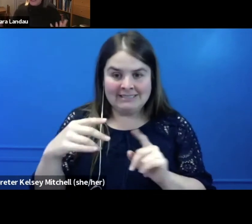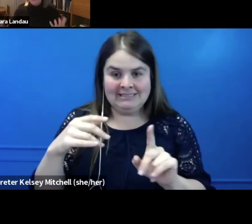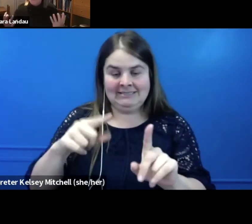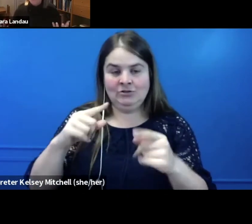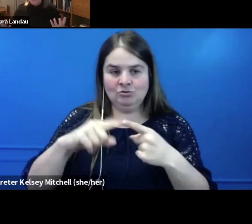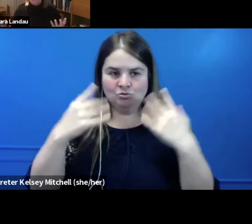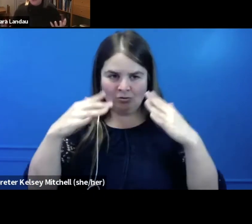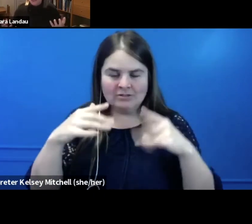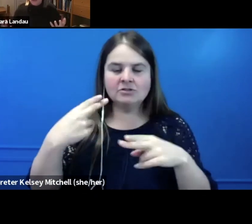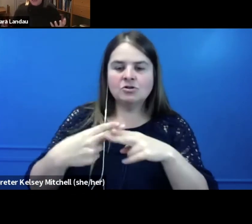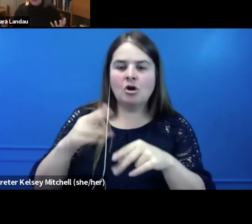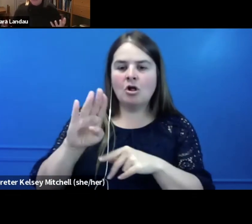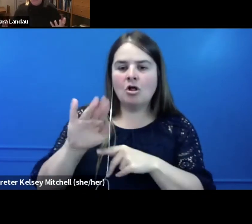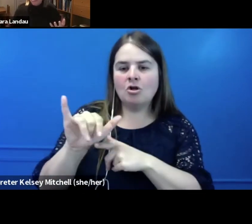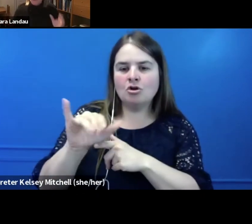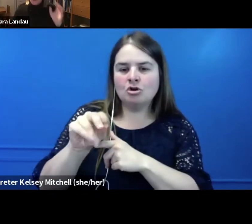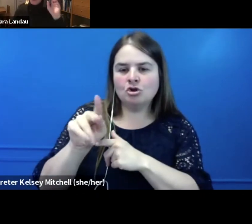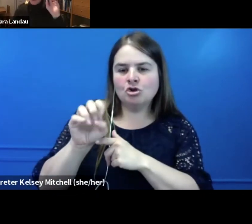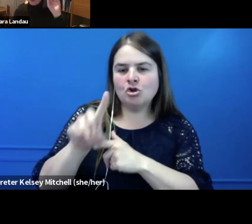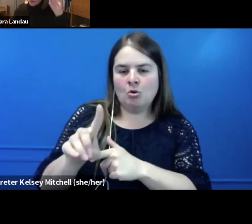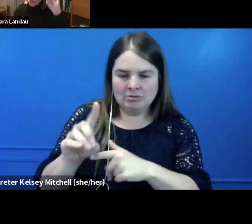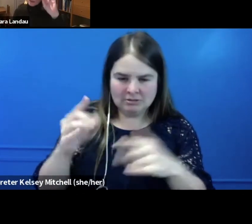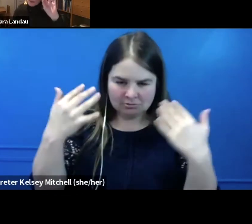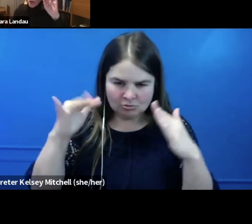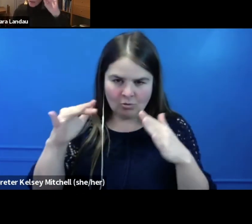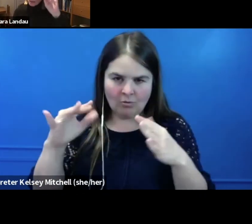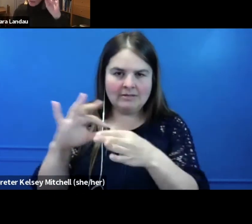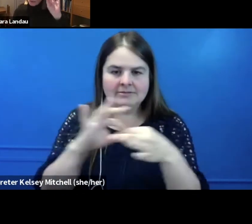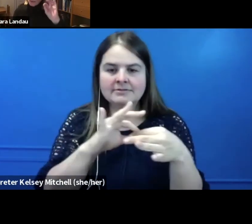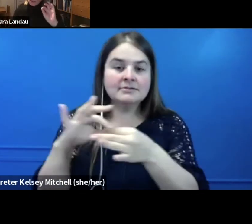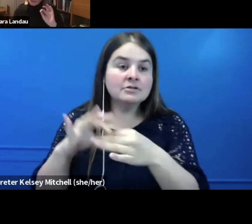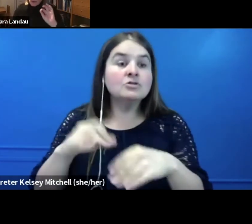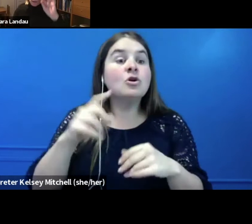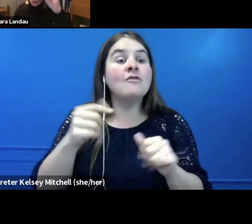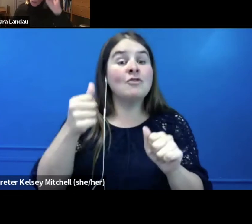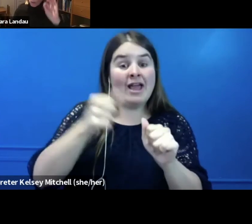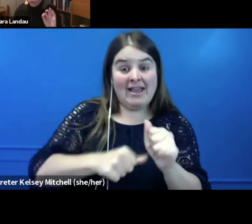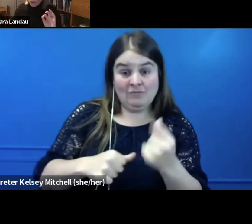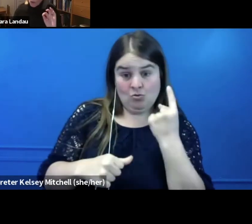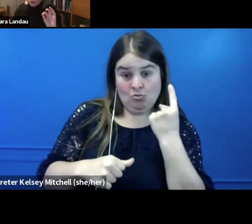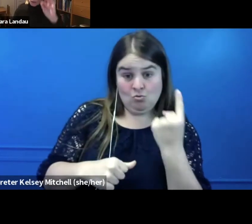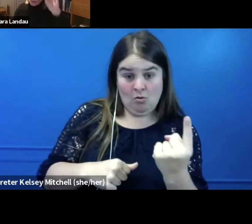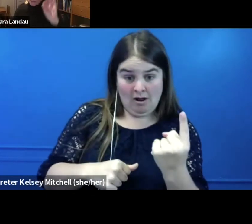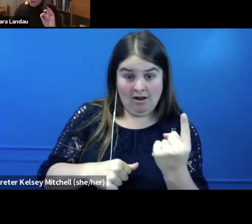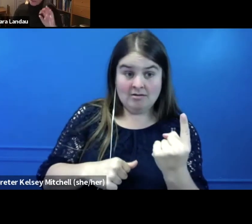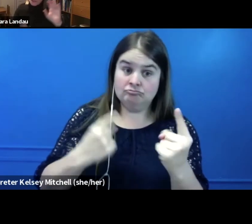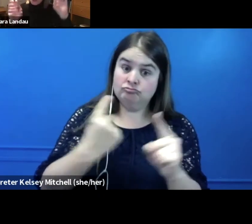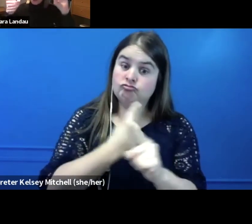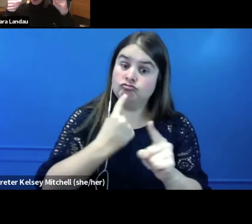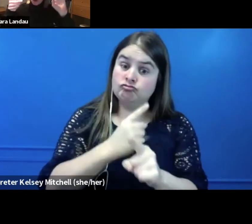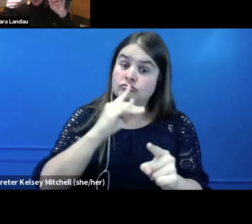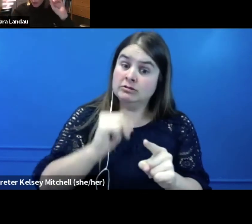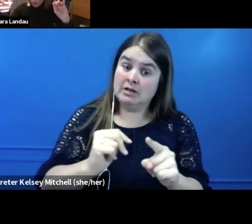that's the hardest condition we have for every one dot of the of the point